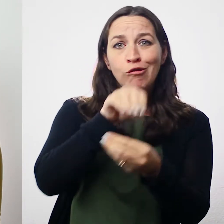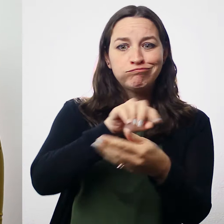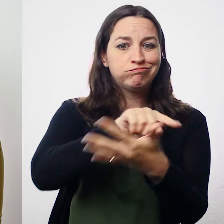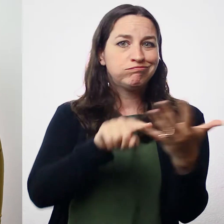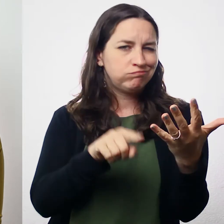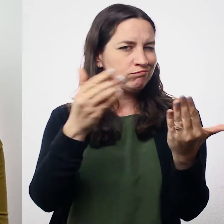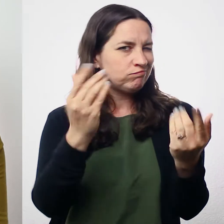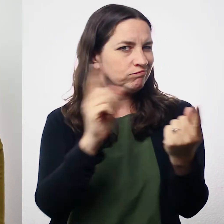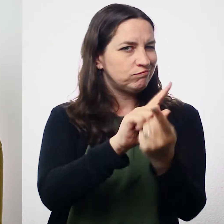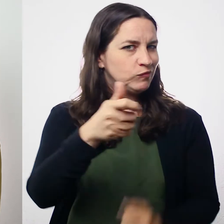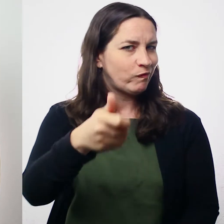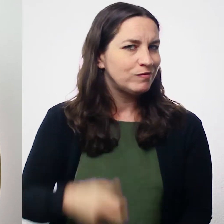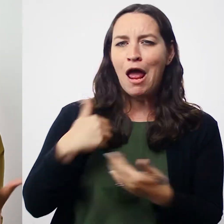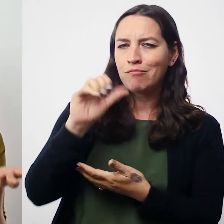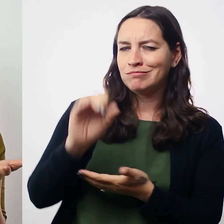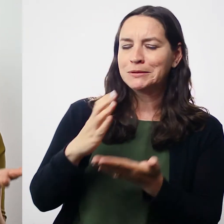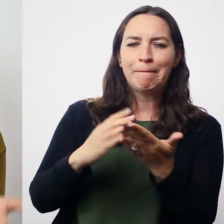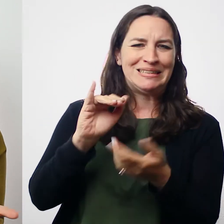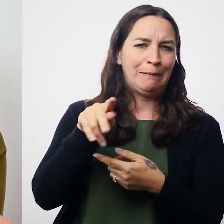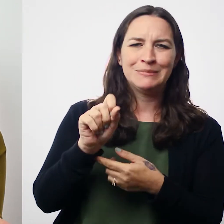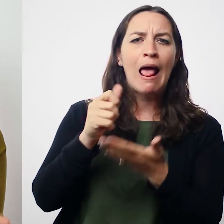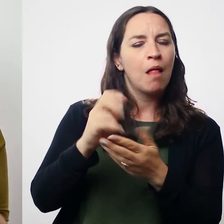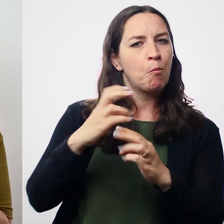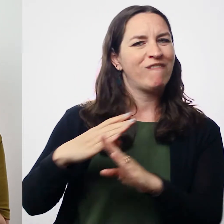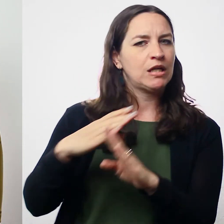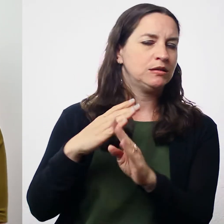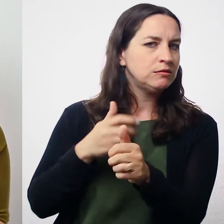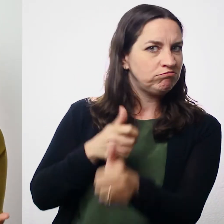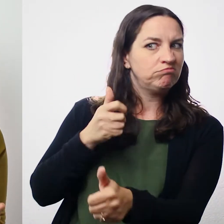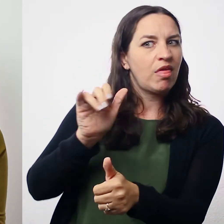massage, and chiropractic work. These are just some preventative tips and stretches that we use